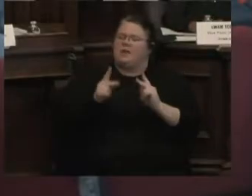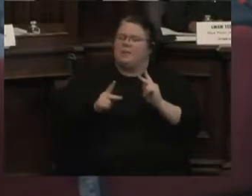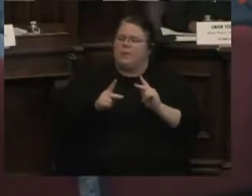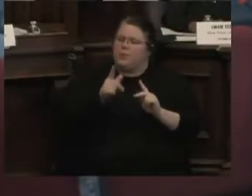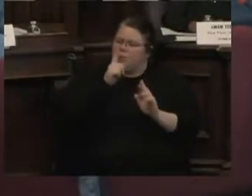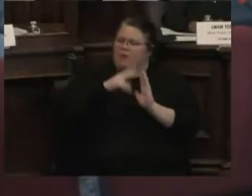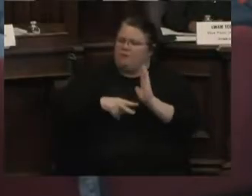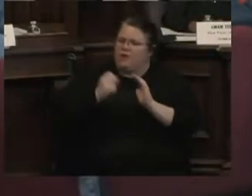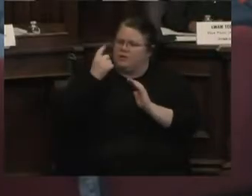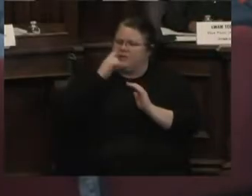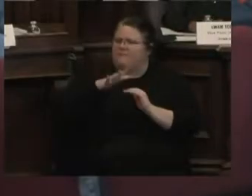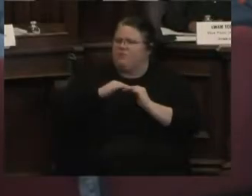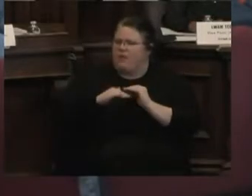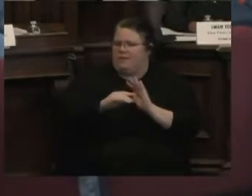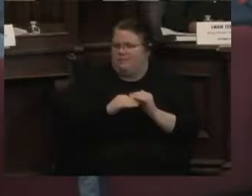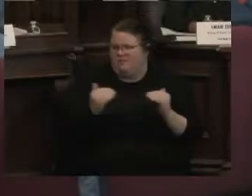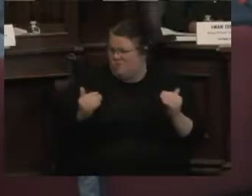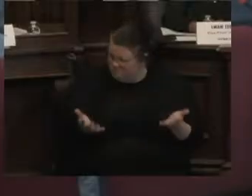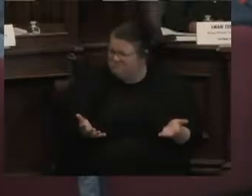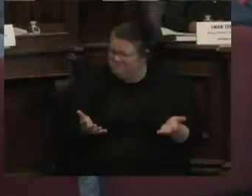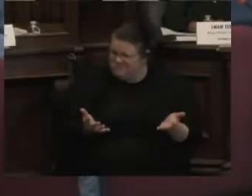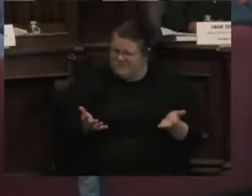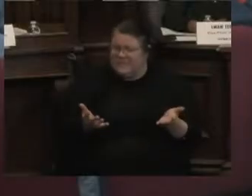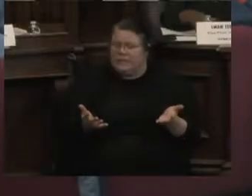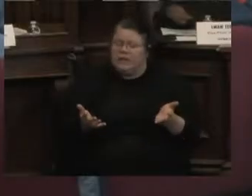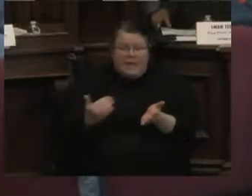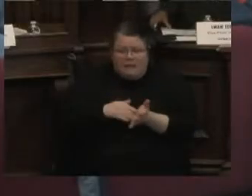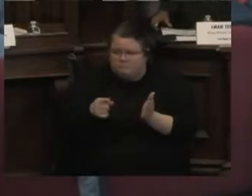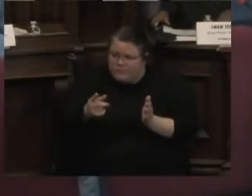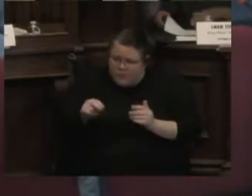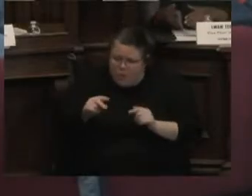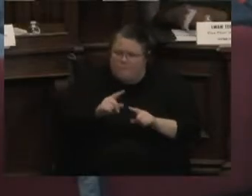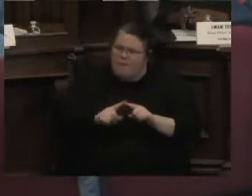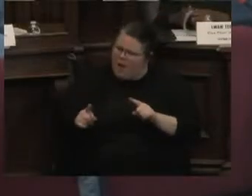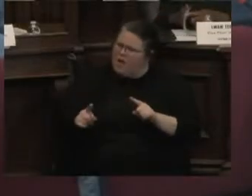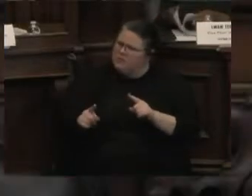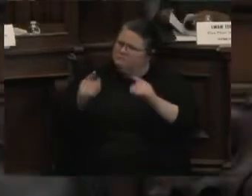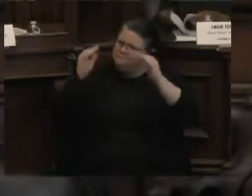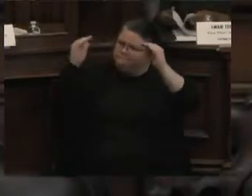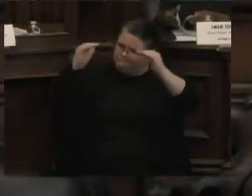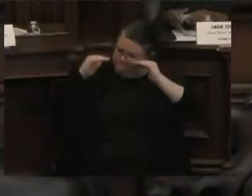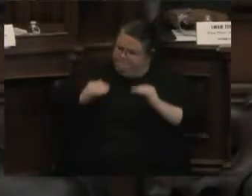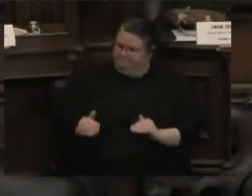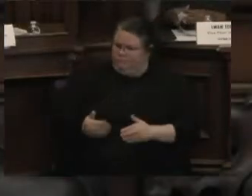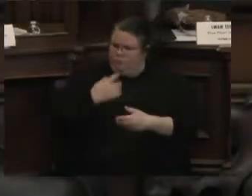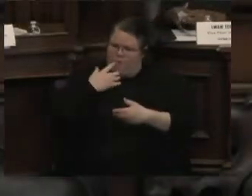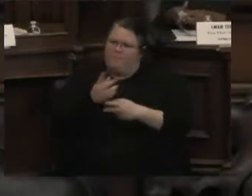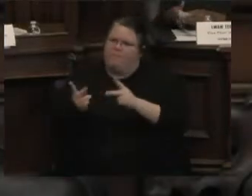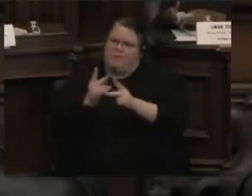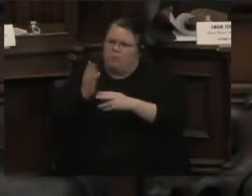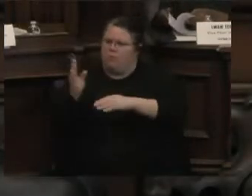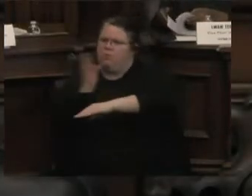is to write to a fifth grade level, right? And to make sure that it's easily understandable.